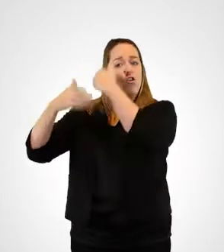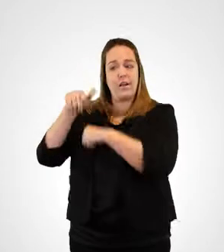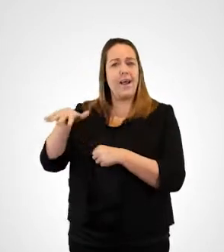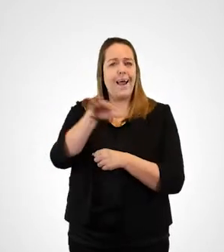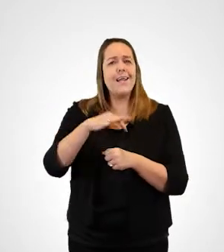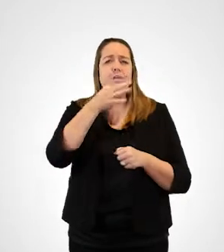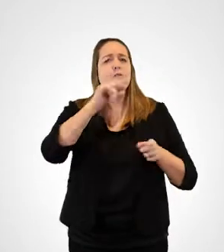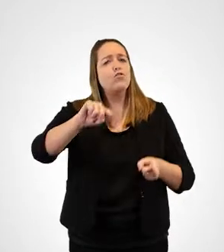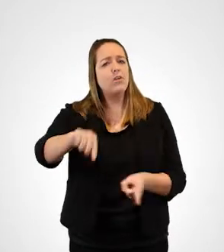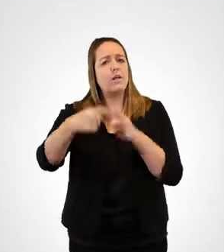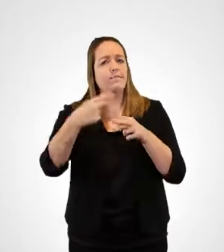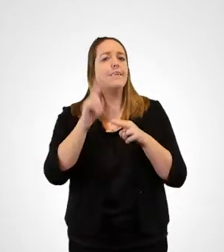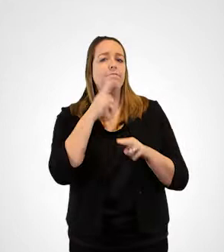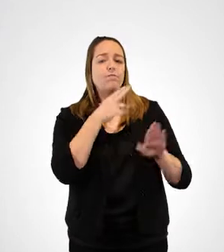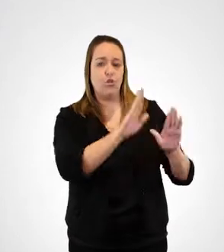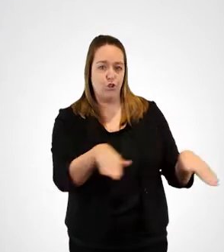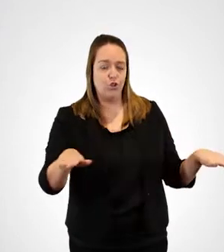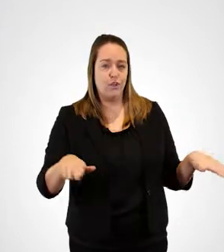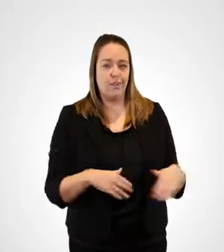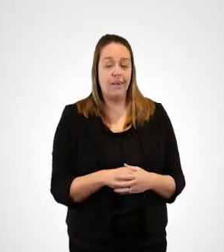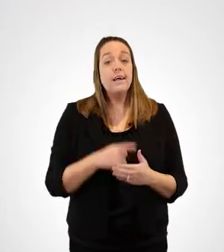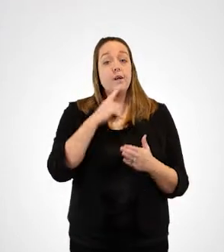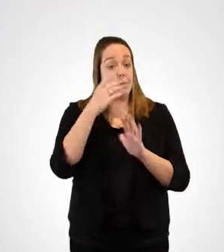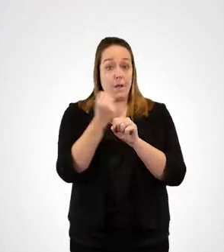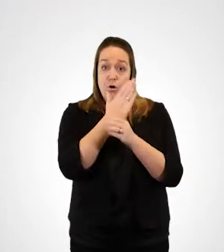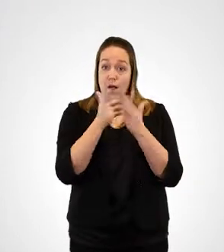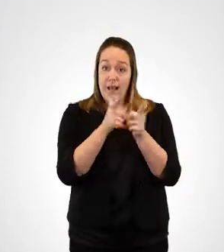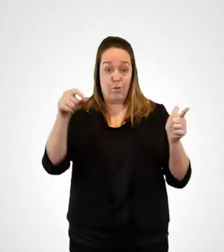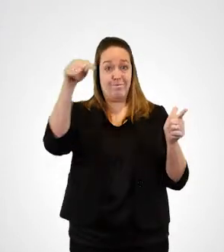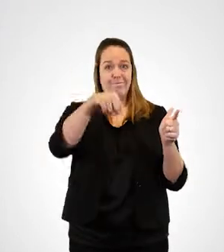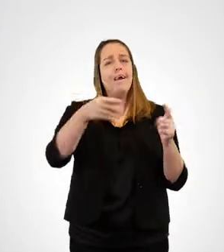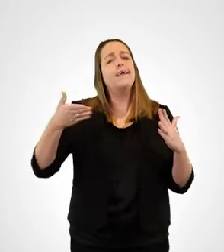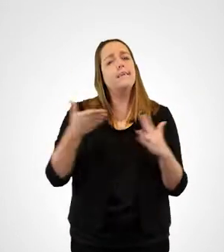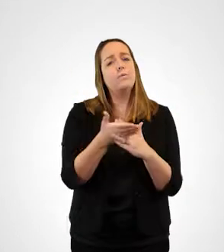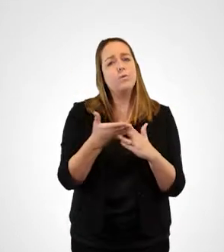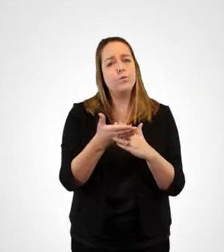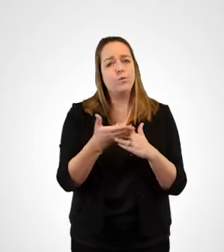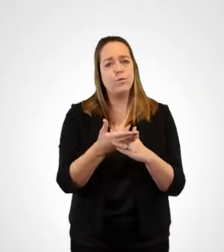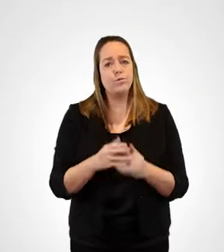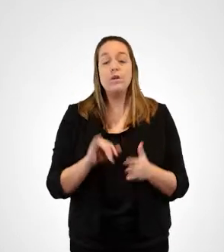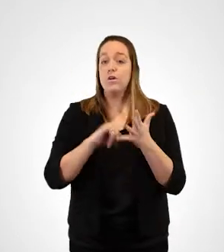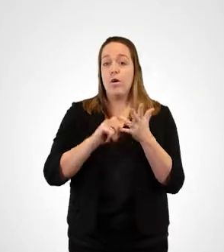for deaf children is making the language accessible, so this is where we're going to take up this topic